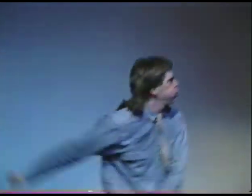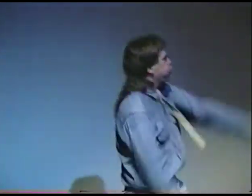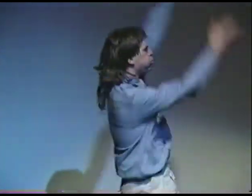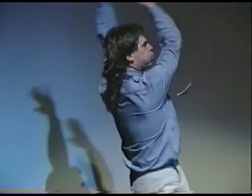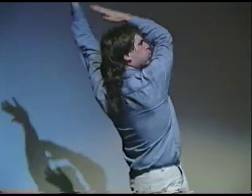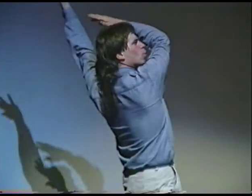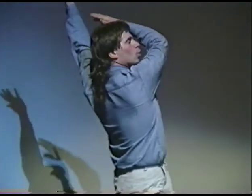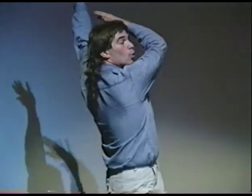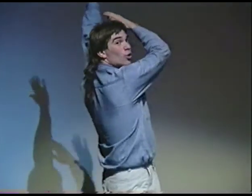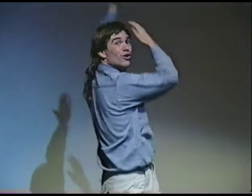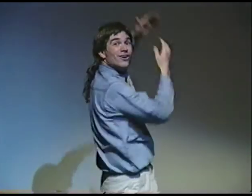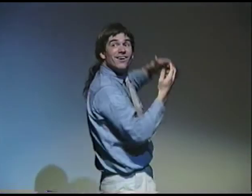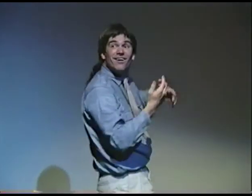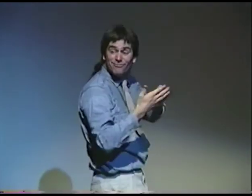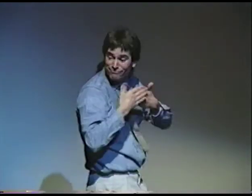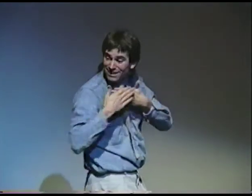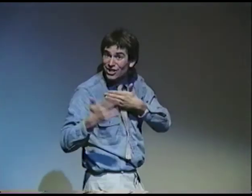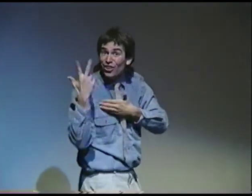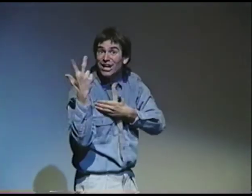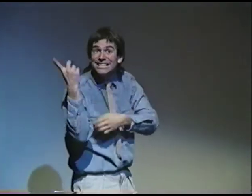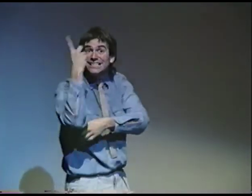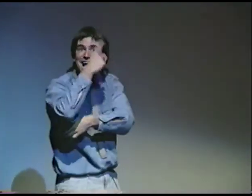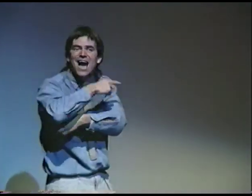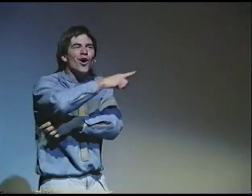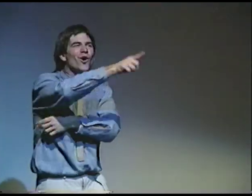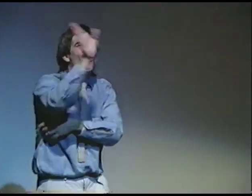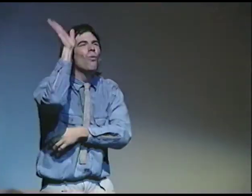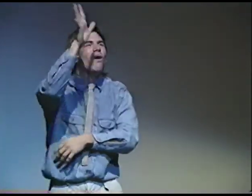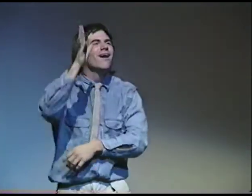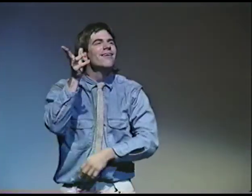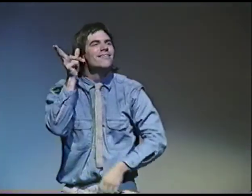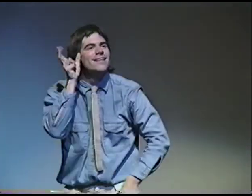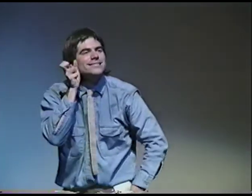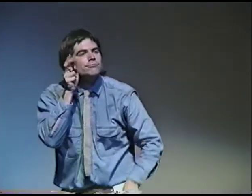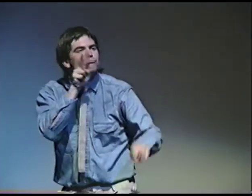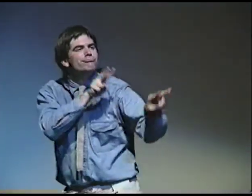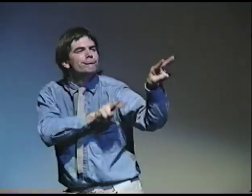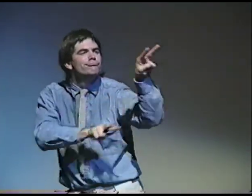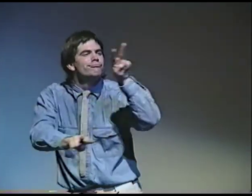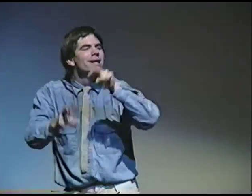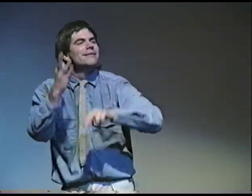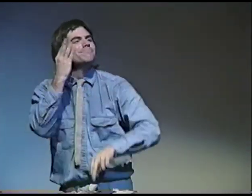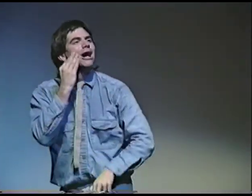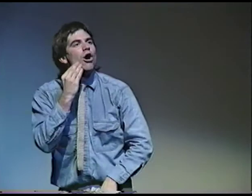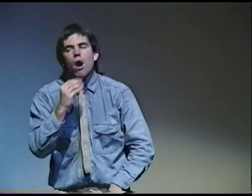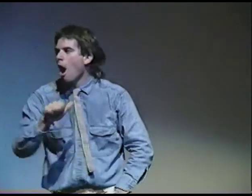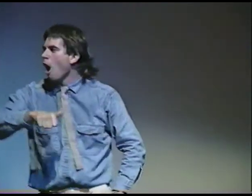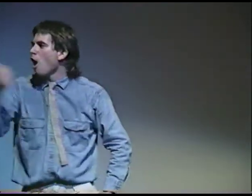Don't fight. Let's throw that out. In the next three days, you're going